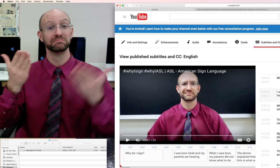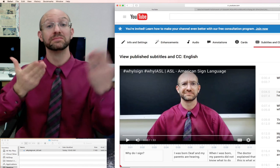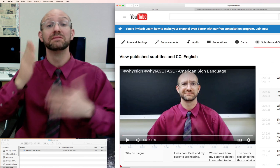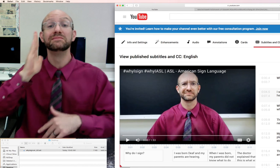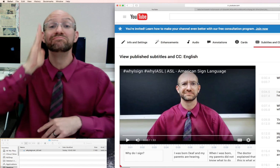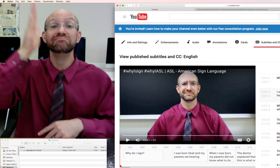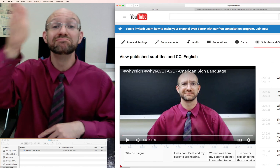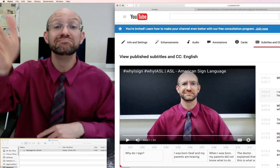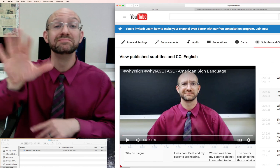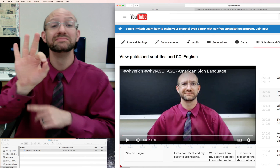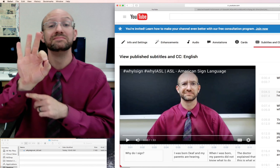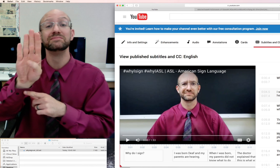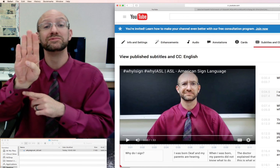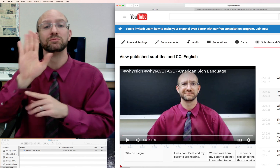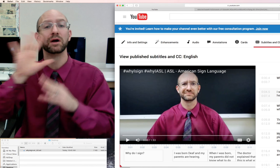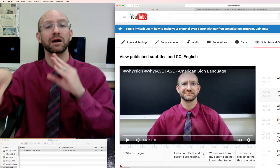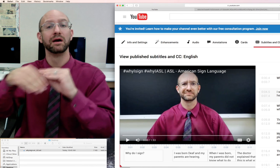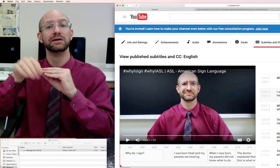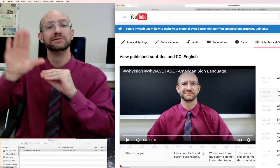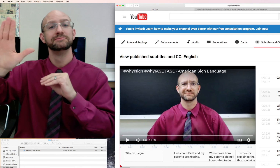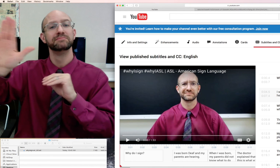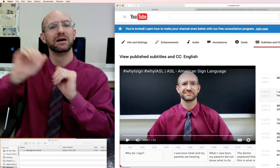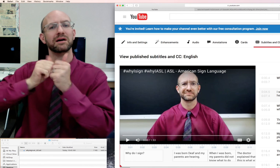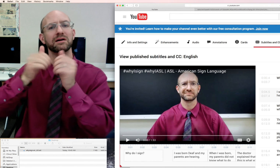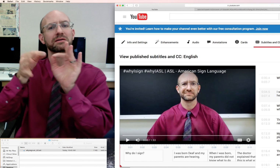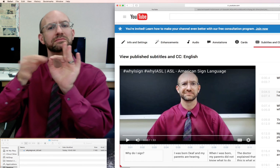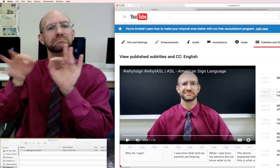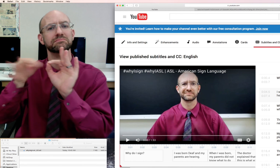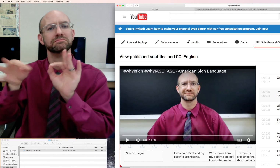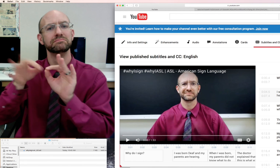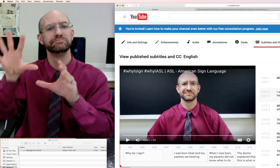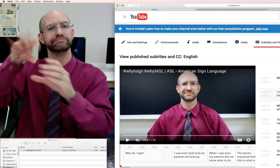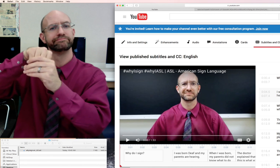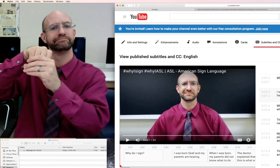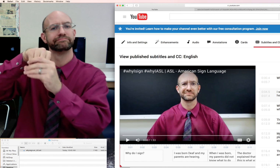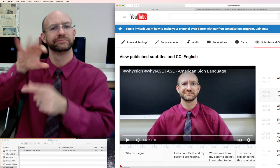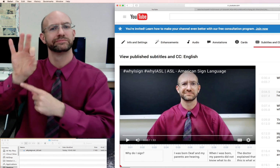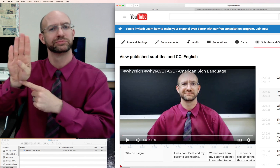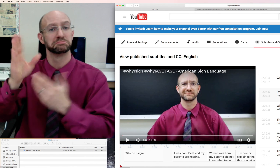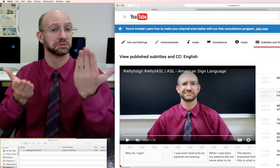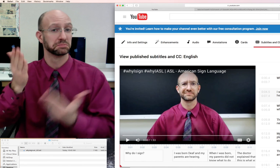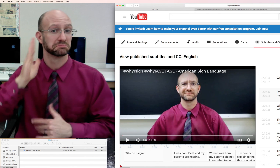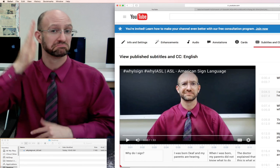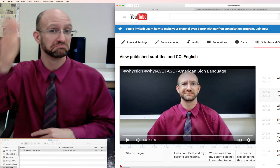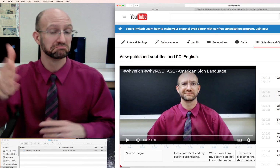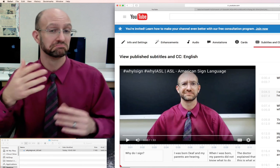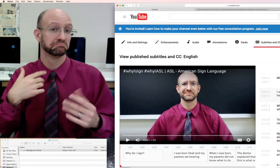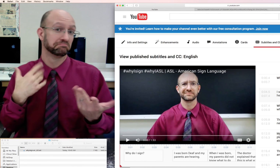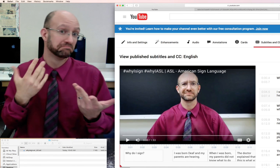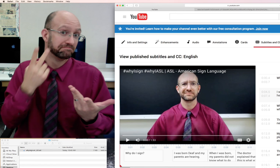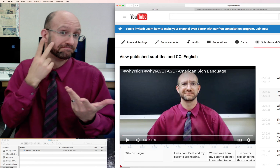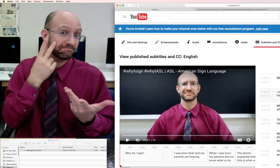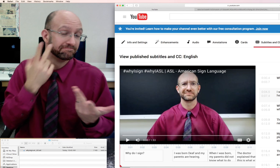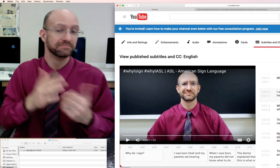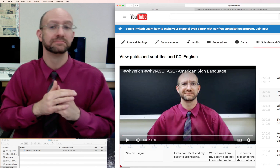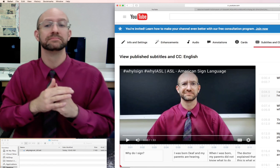Maybe down the road, someday Facebook will add a feature to add captions. Maybe, we will see.